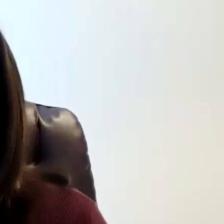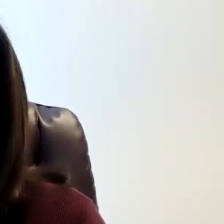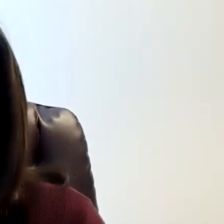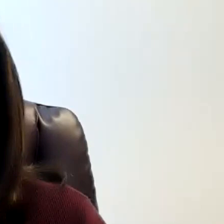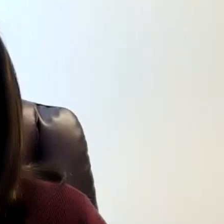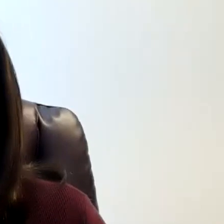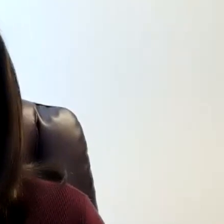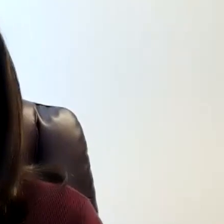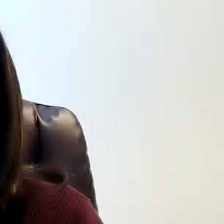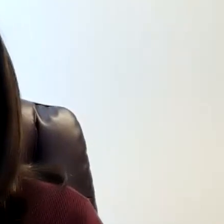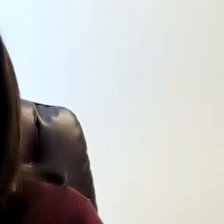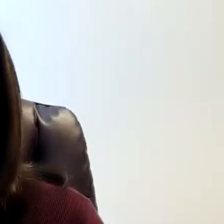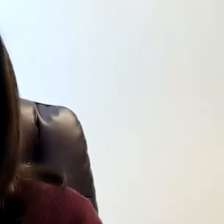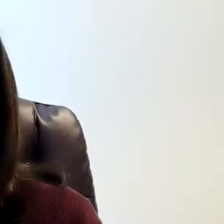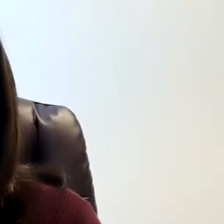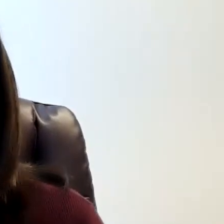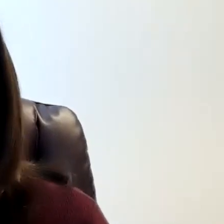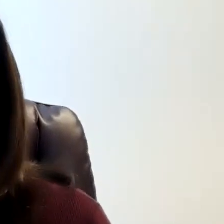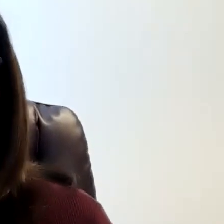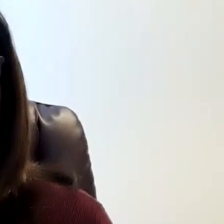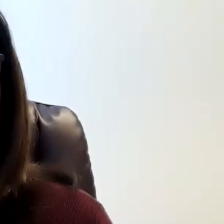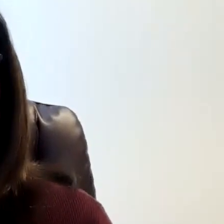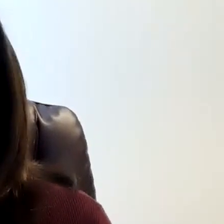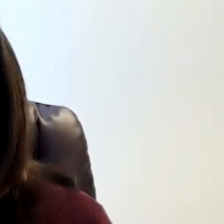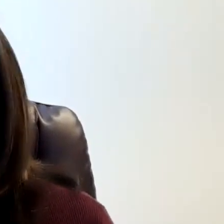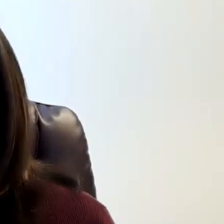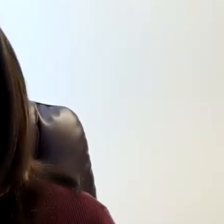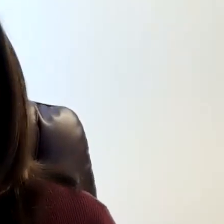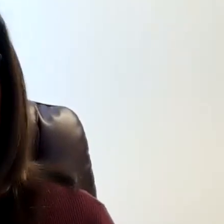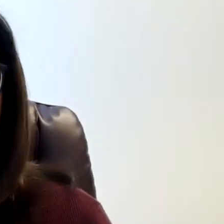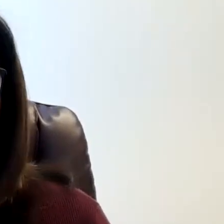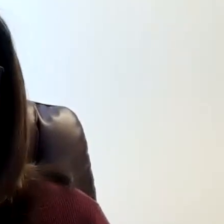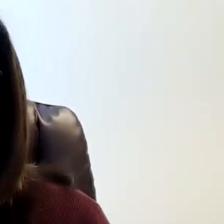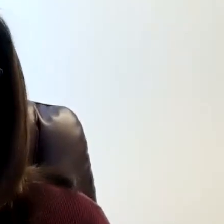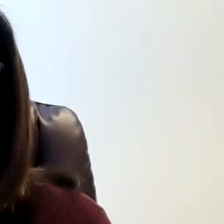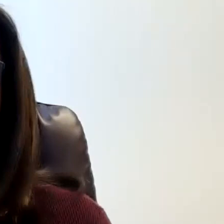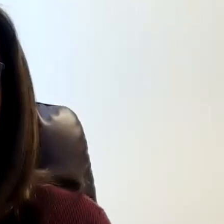Tina Campanella and Morgan Whitlatch, both of whom are leaders nationally